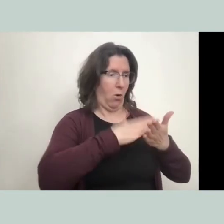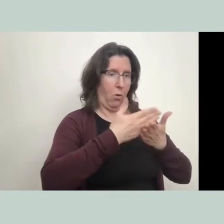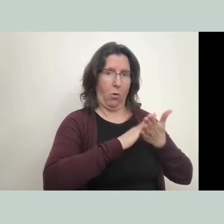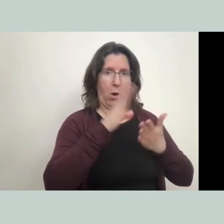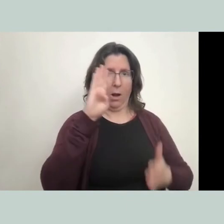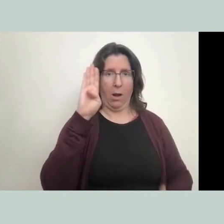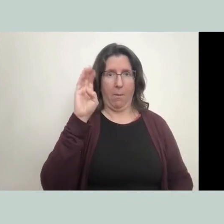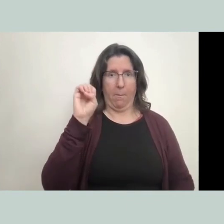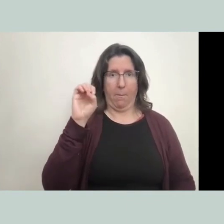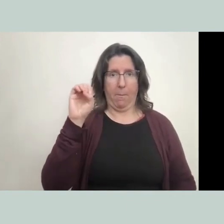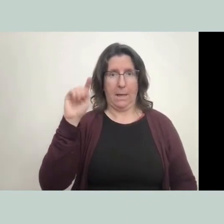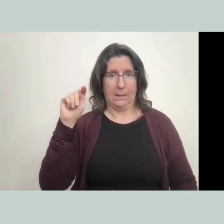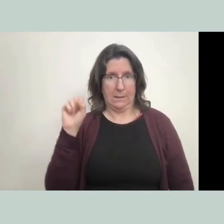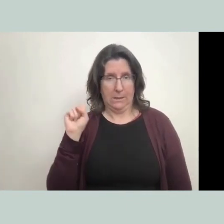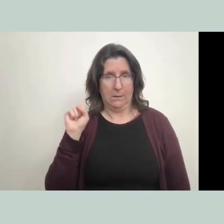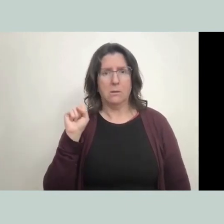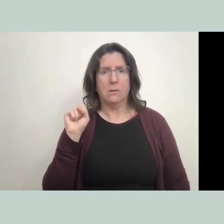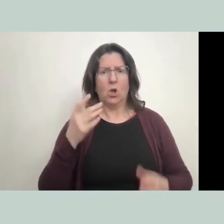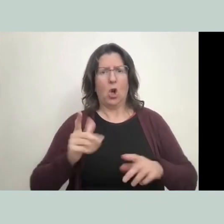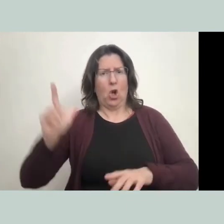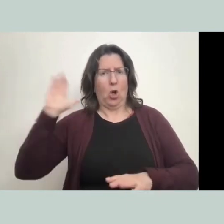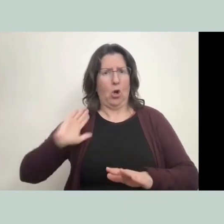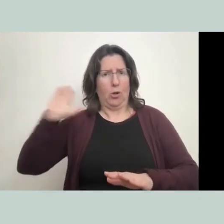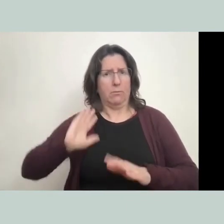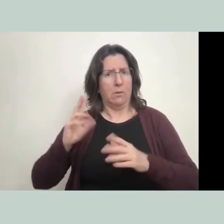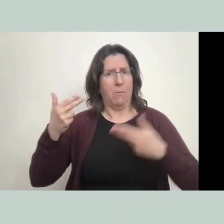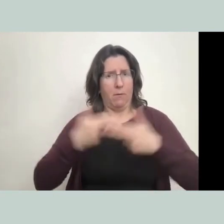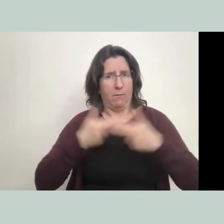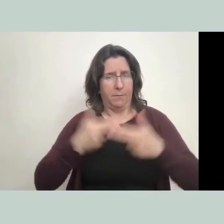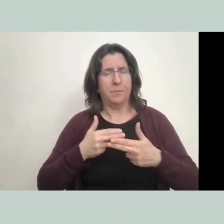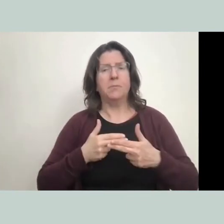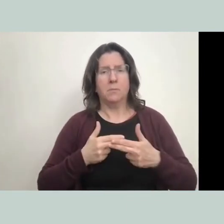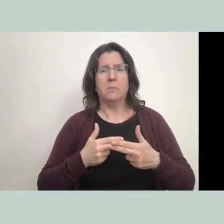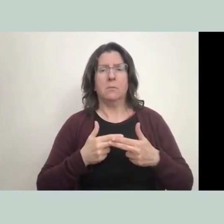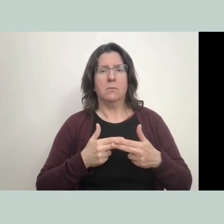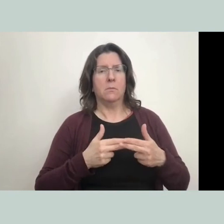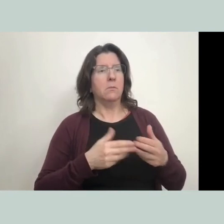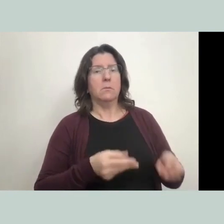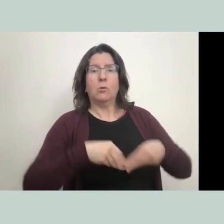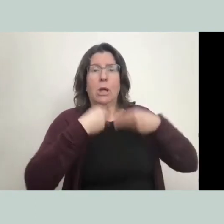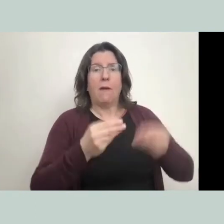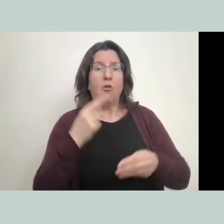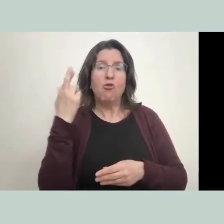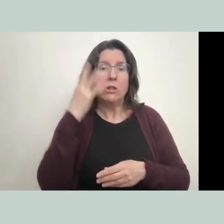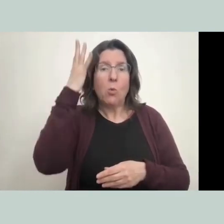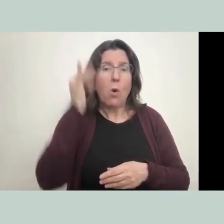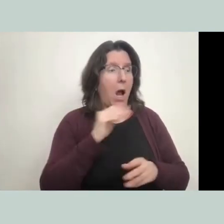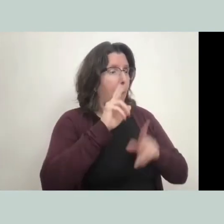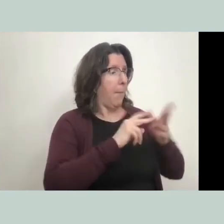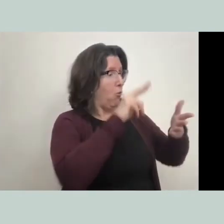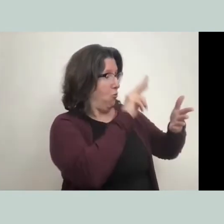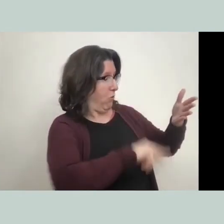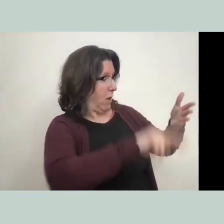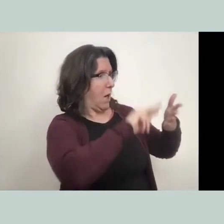Let's go back to the texts of 'cooking beets' in earlier slides. What could be the reason to transform one text to an other?